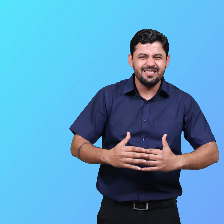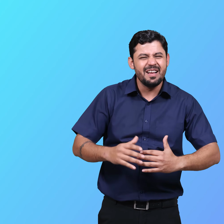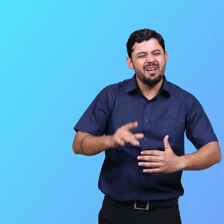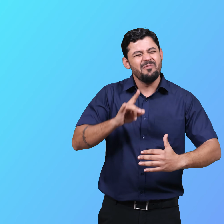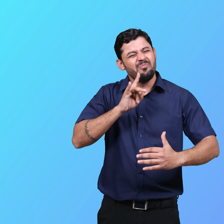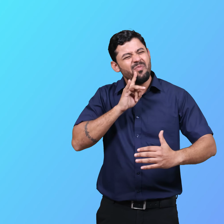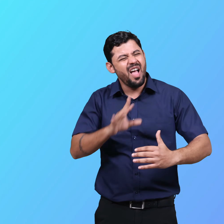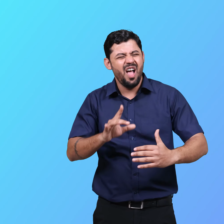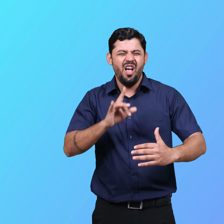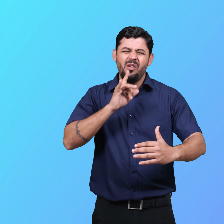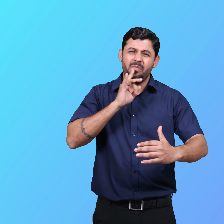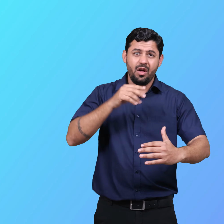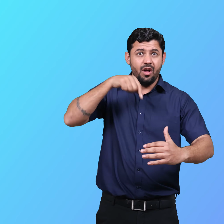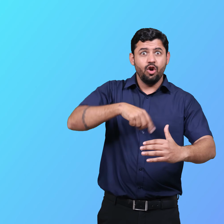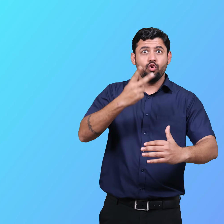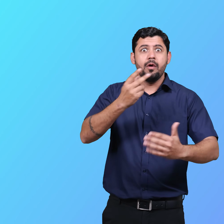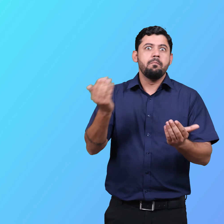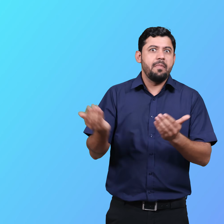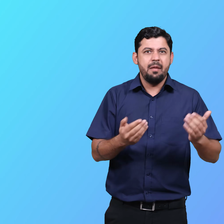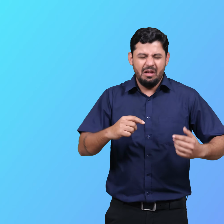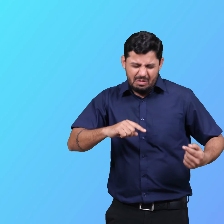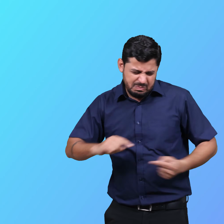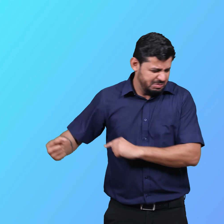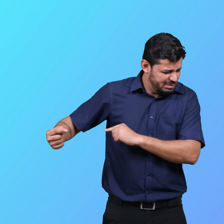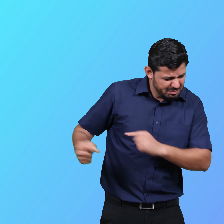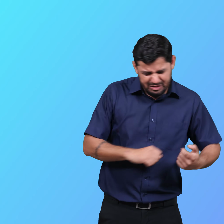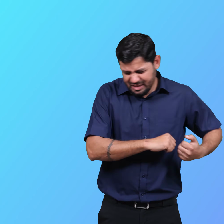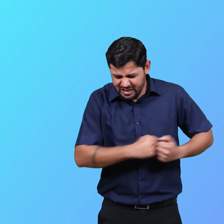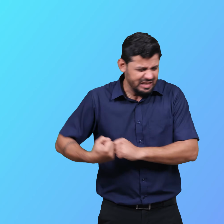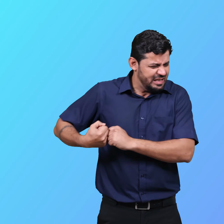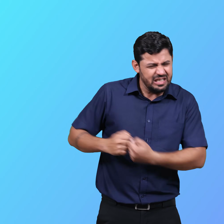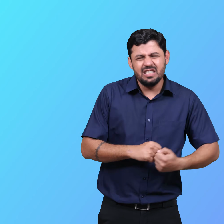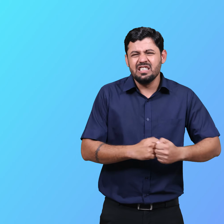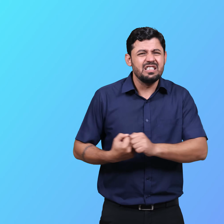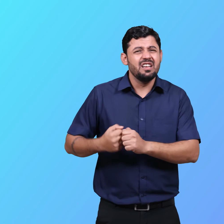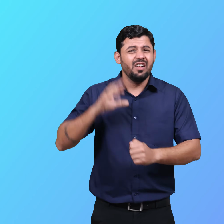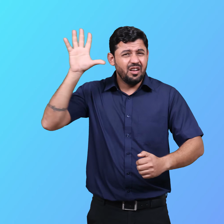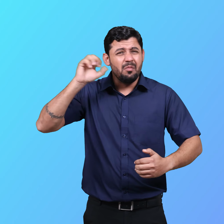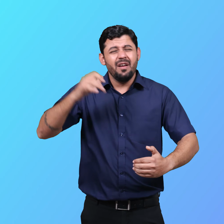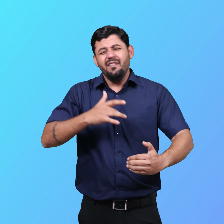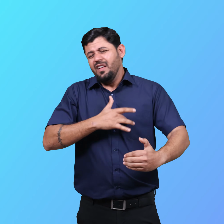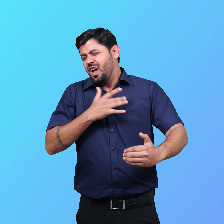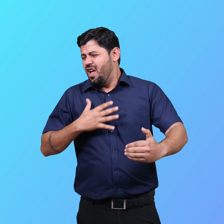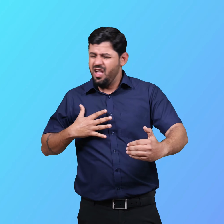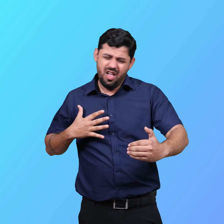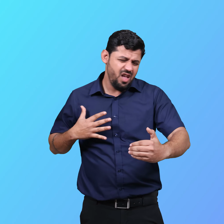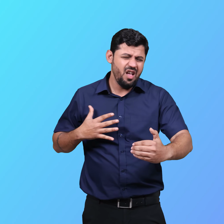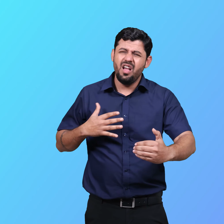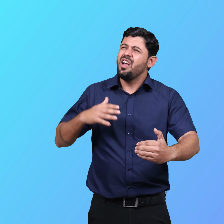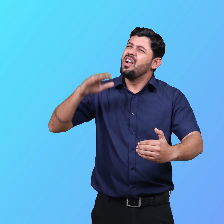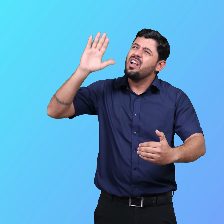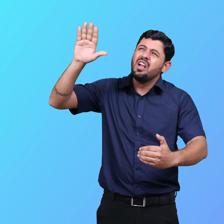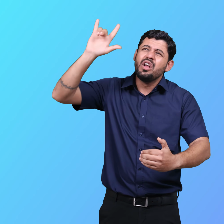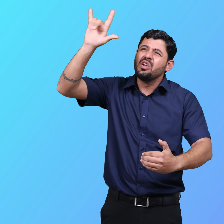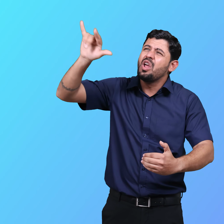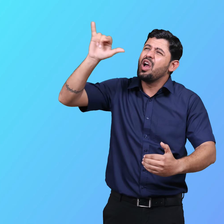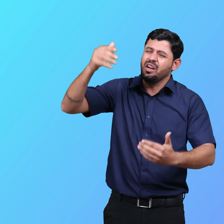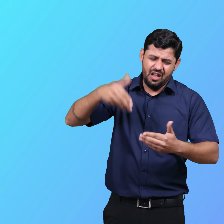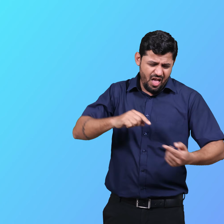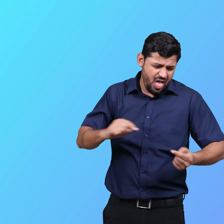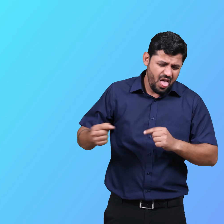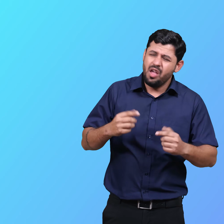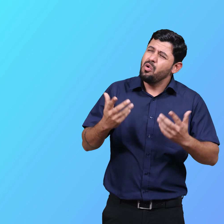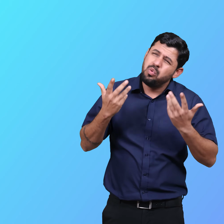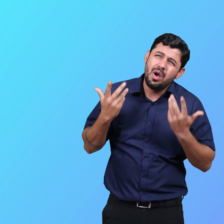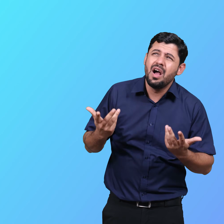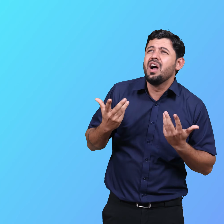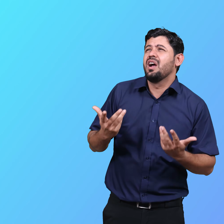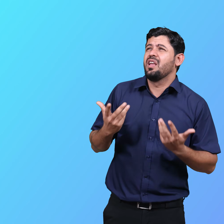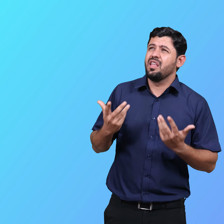She began to feel two babies wrestling with each other inside her. So she asked the LORD, “Why is this happening to me?”